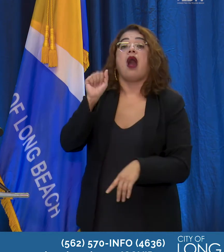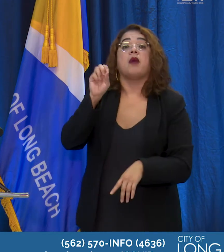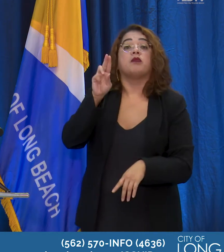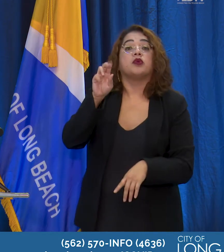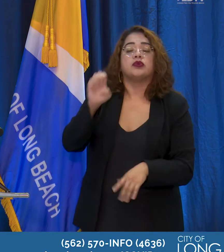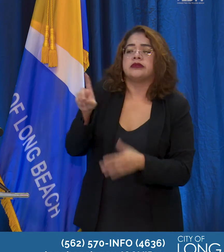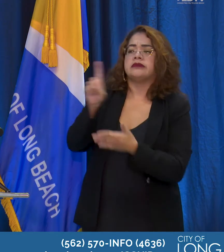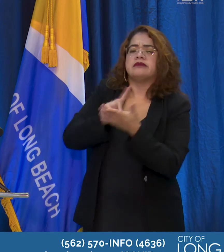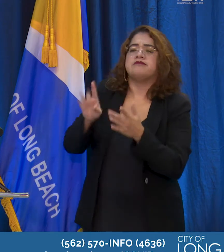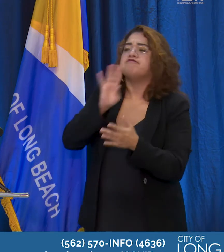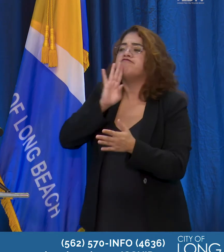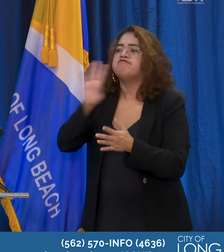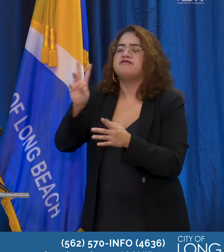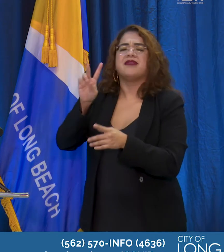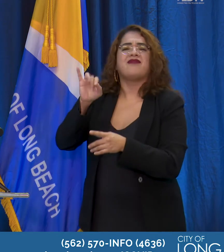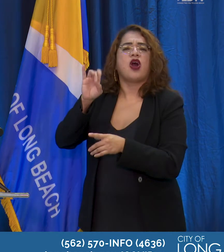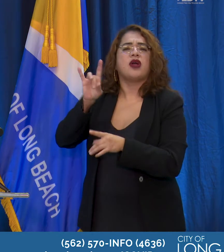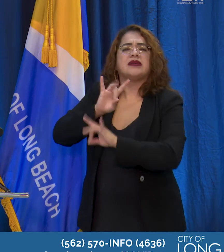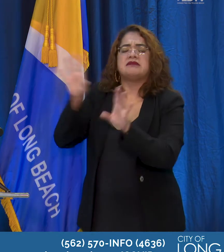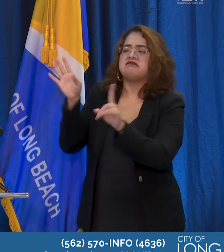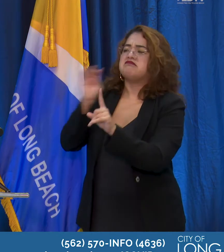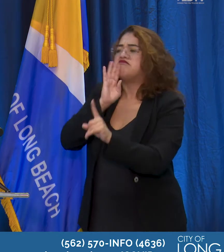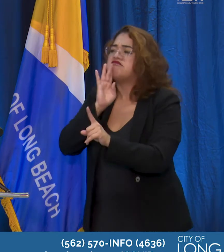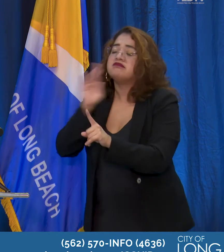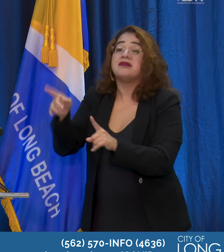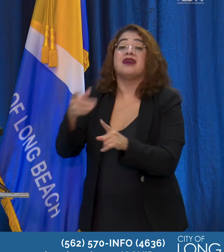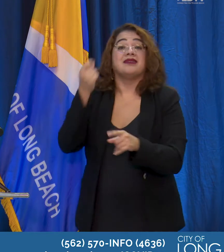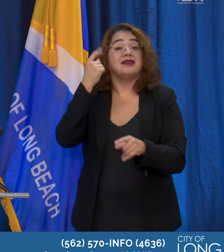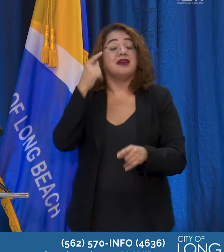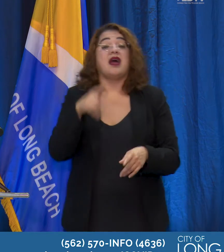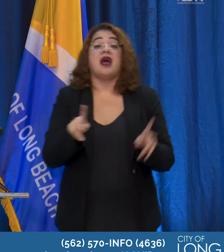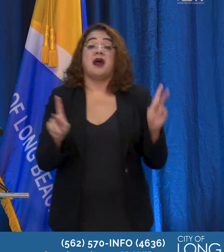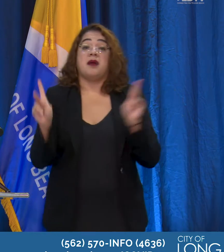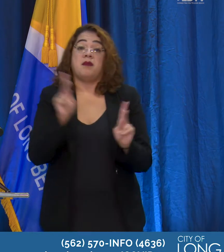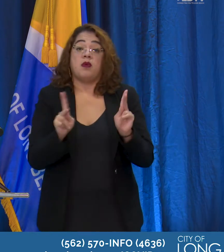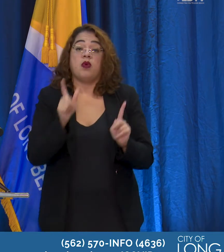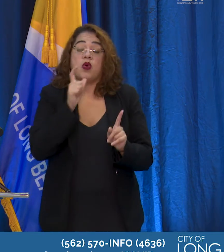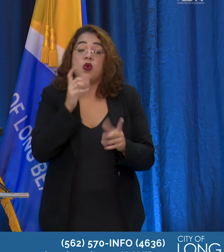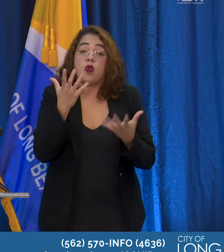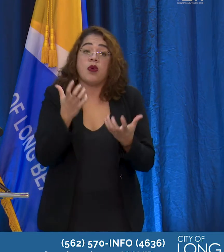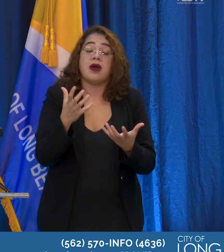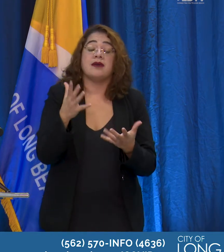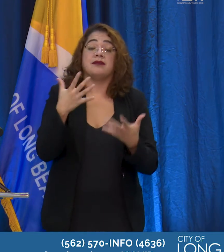by maintaining the privacy and the confidentiality of those who are seeking health care and also those who may be part of a